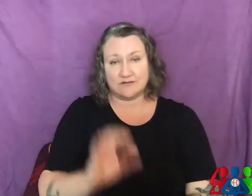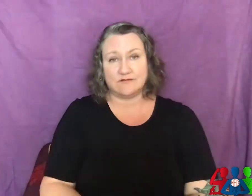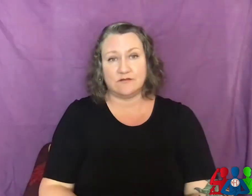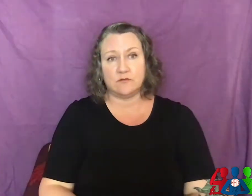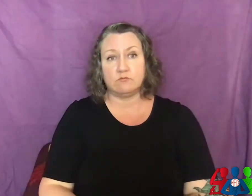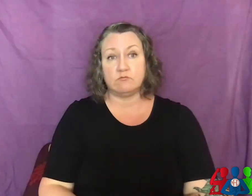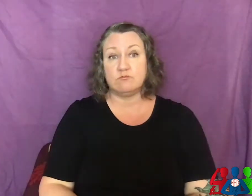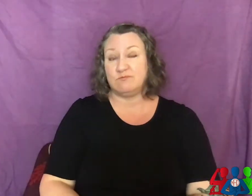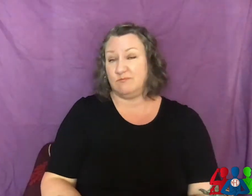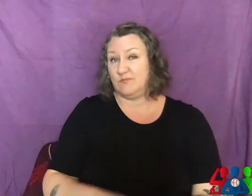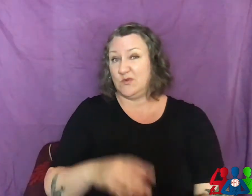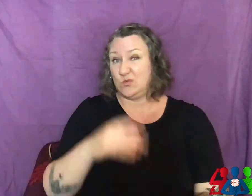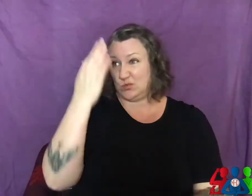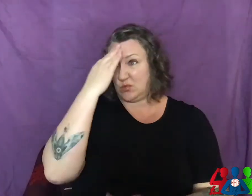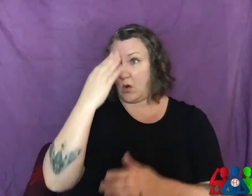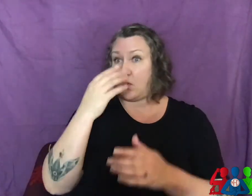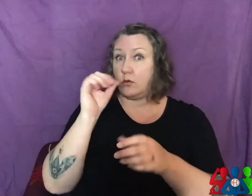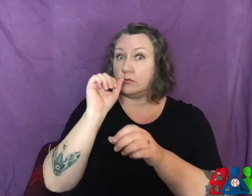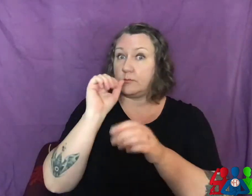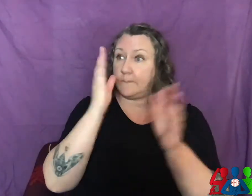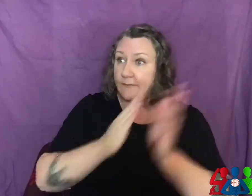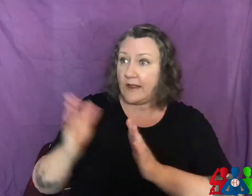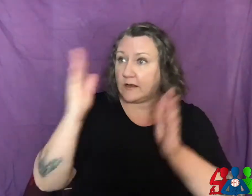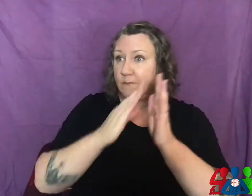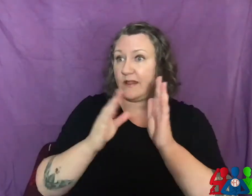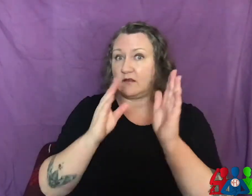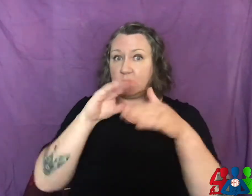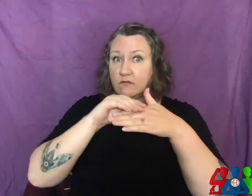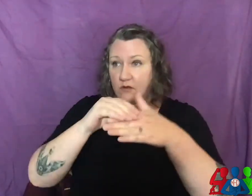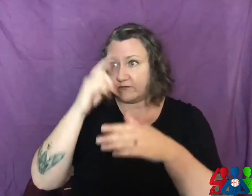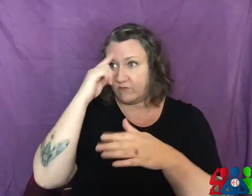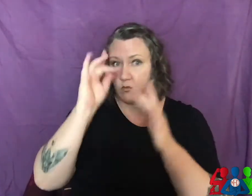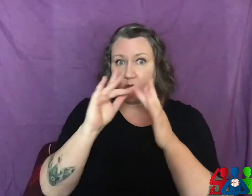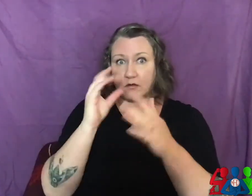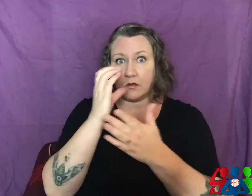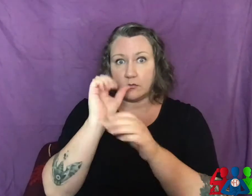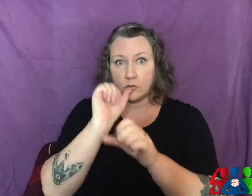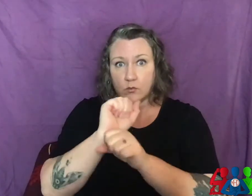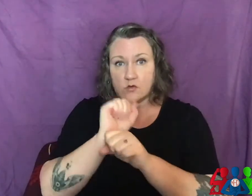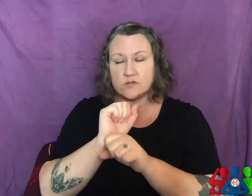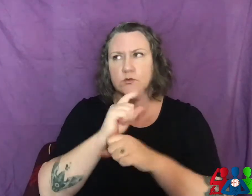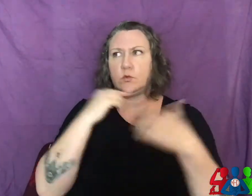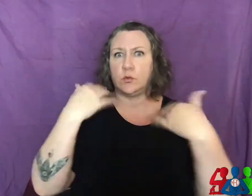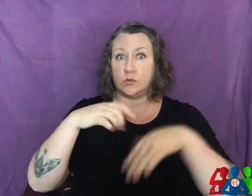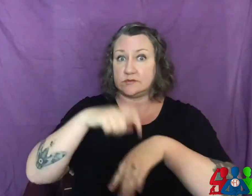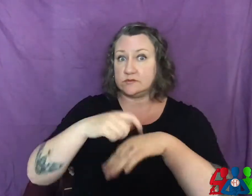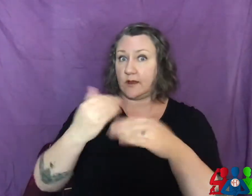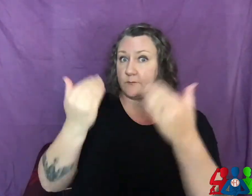of work that you expect students to put into that assignment should be realistic. When you're